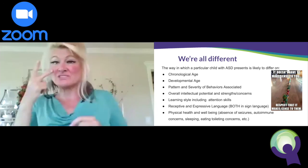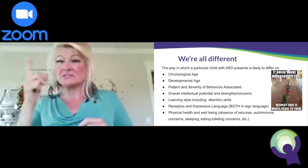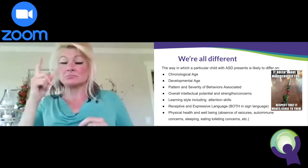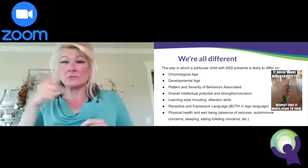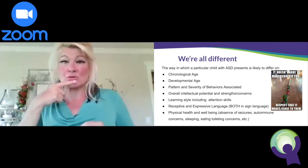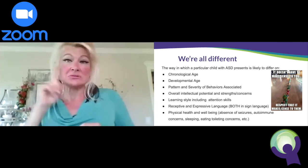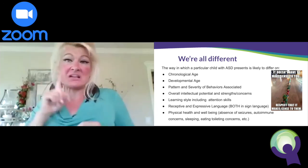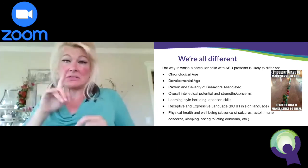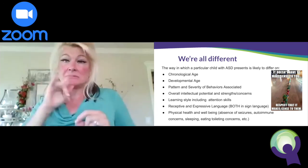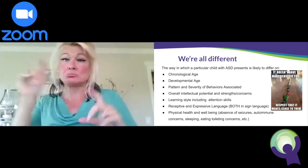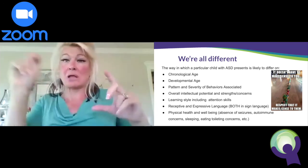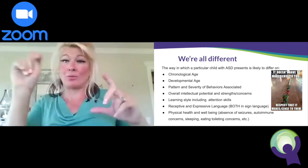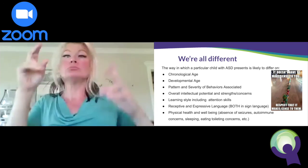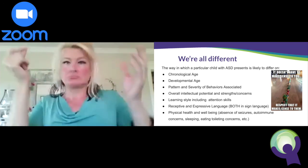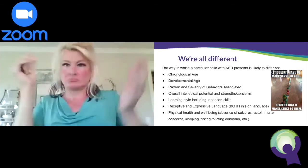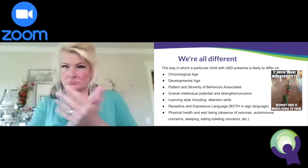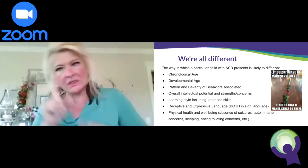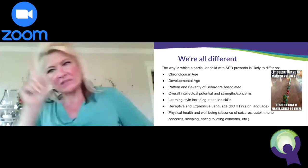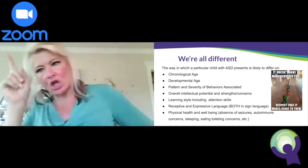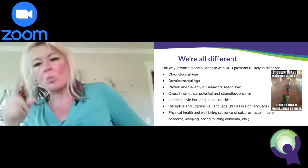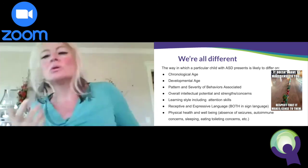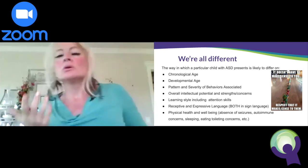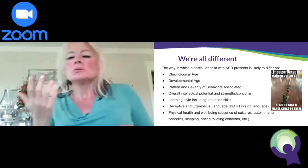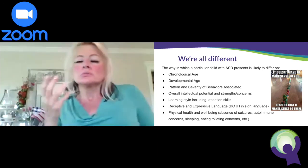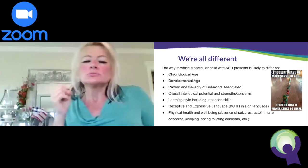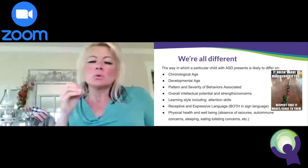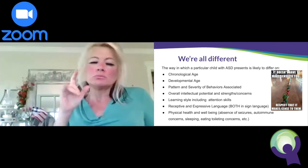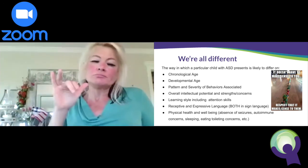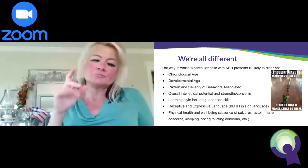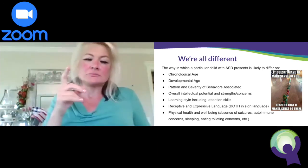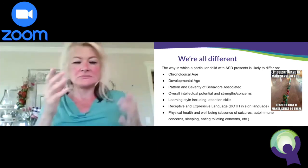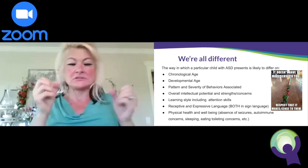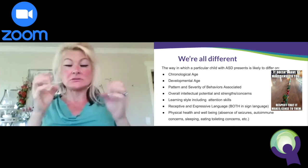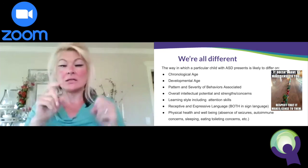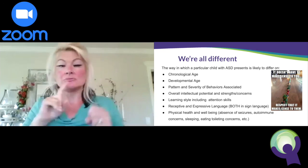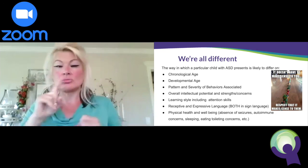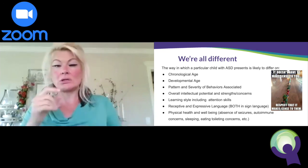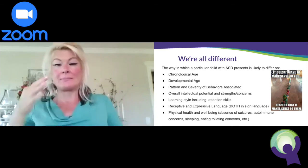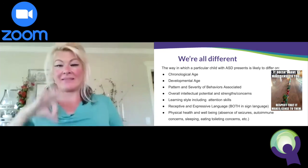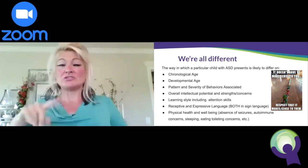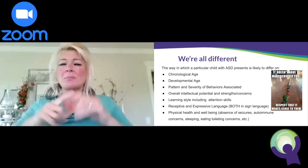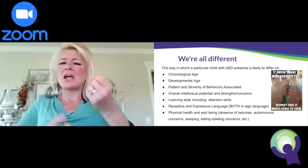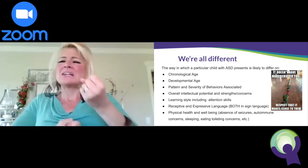where it is and what it is in context. For a hearing and deaf child ... oh you need to use the bathroom all right. Let's go, you know?